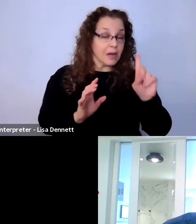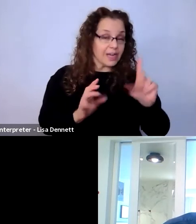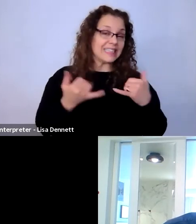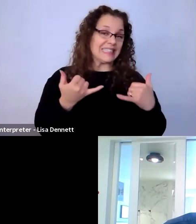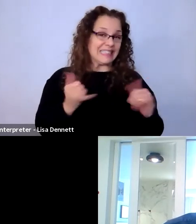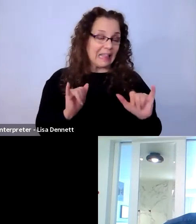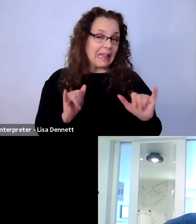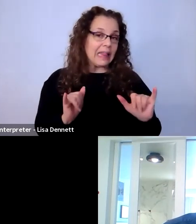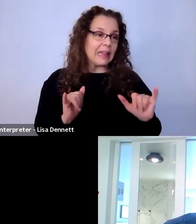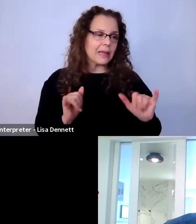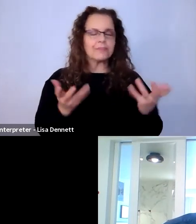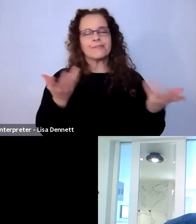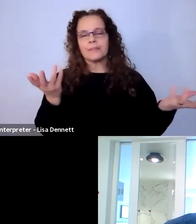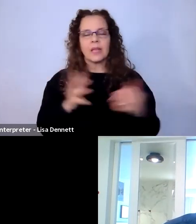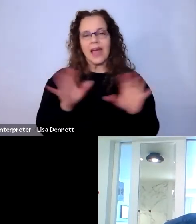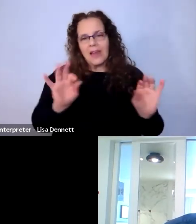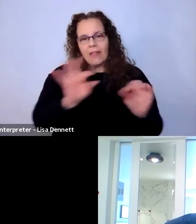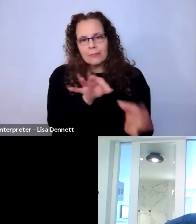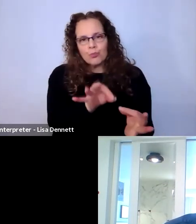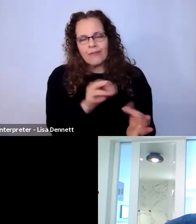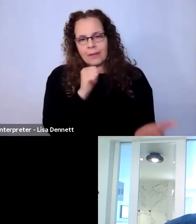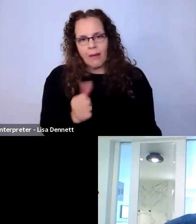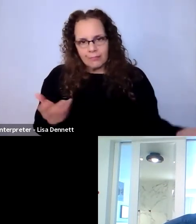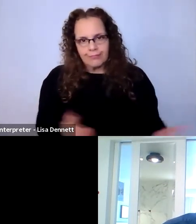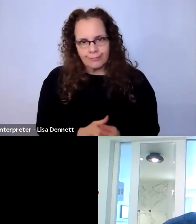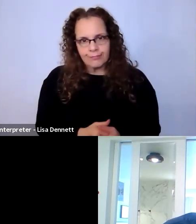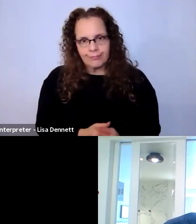like nothing's perfect right and all those companies are on a journey so.